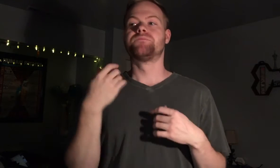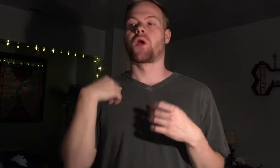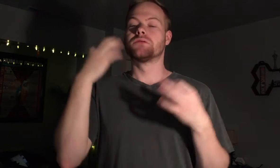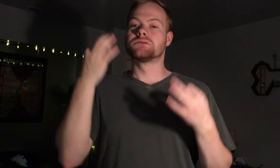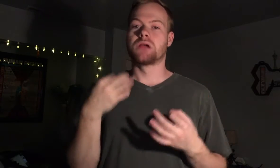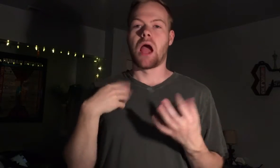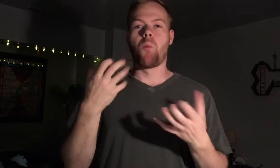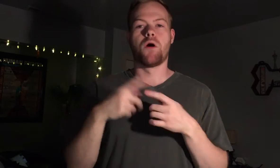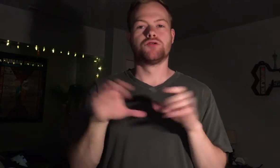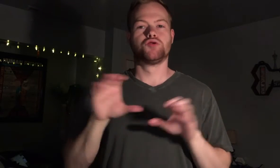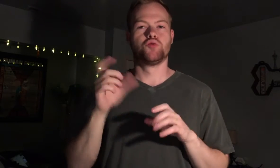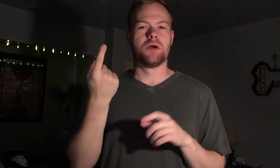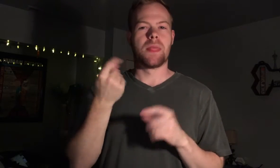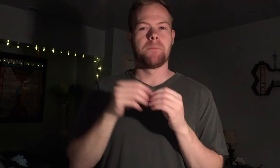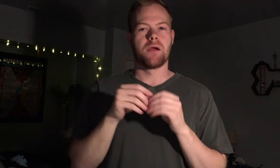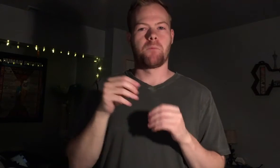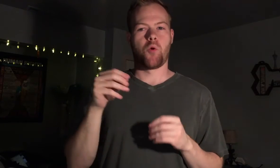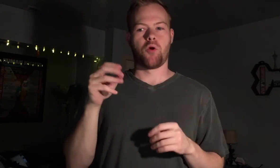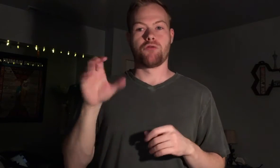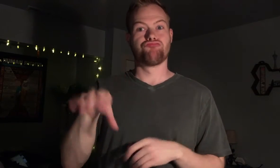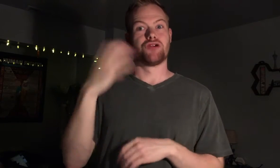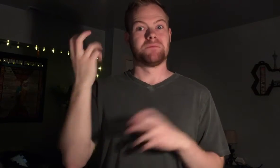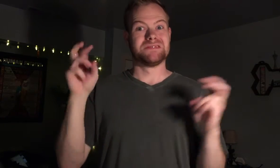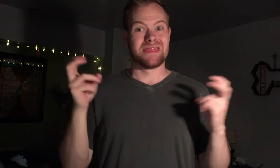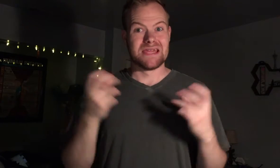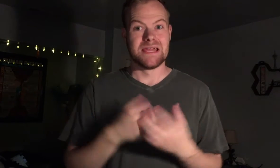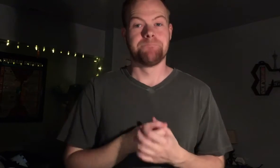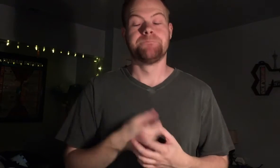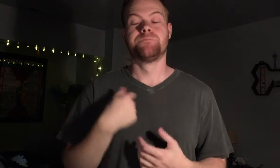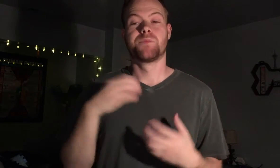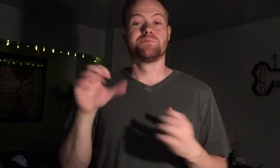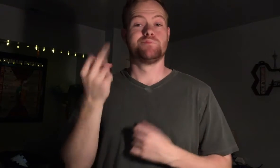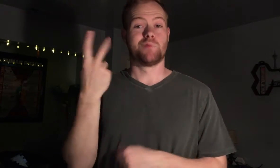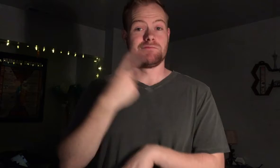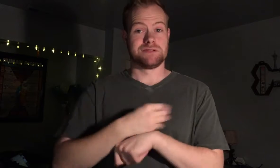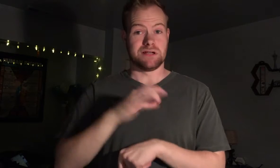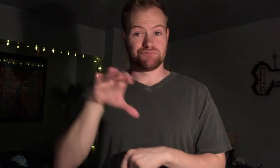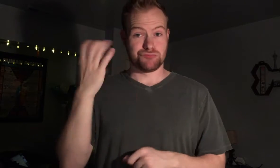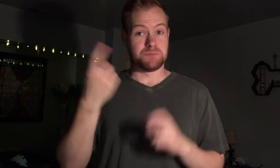I decided I wanted to do (something) a little bit more Christmas-themed. I'm doing 12 Days of Christmas,